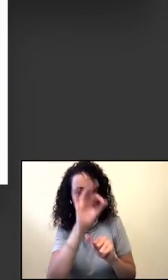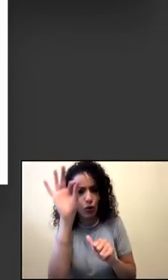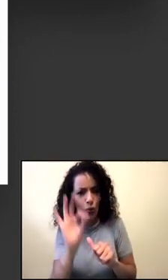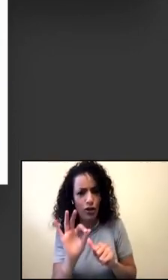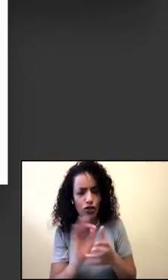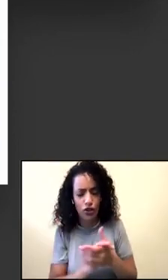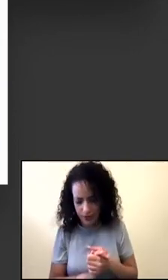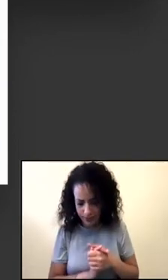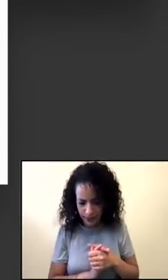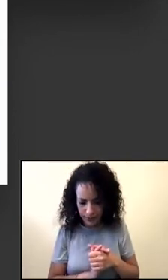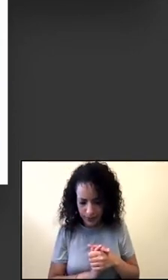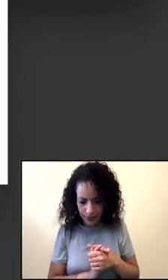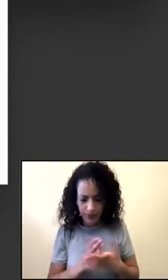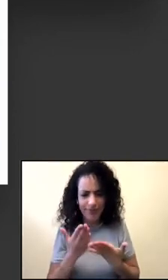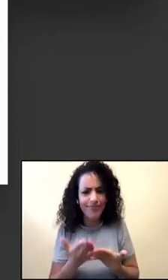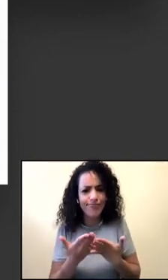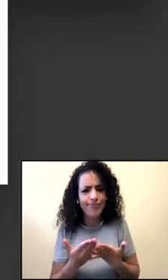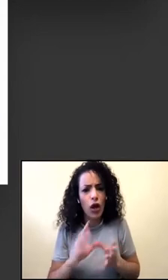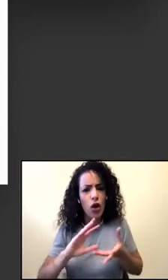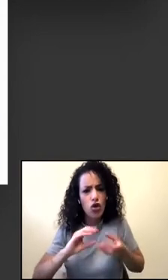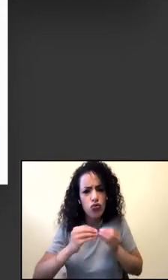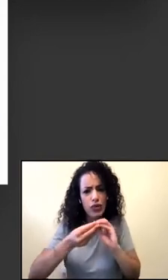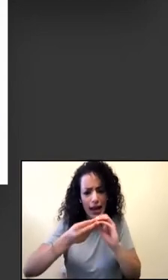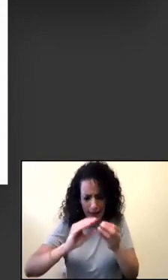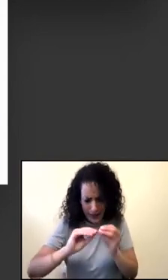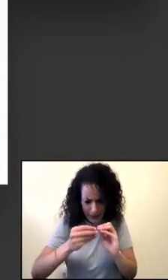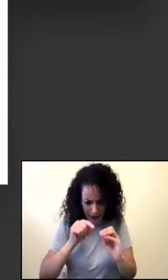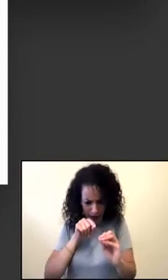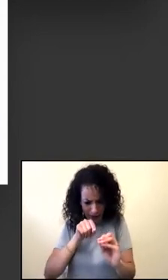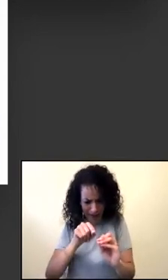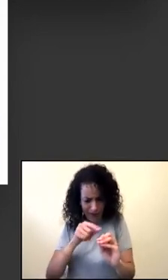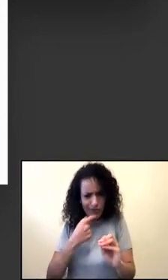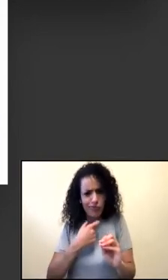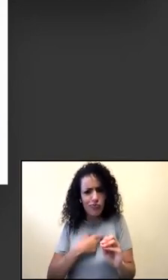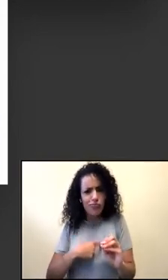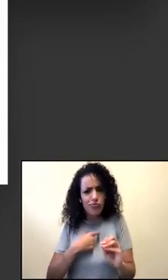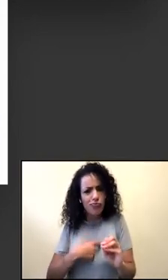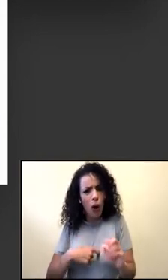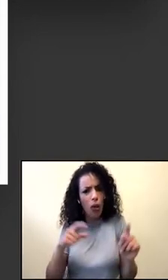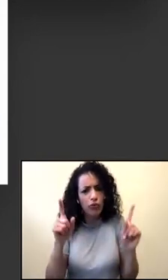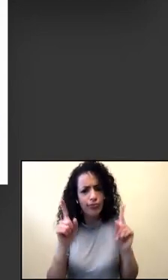what the role of creativity is for all of you in thinking through, or in recording